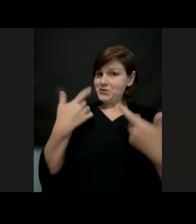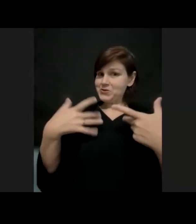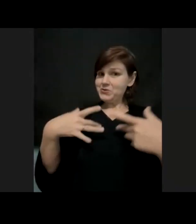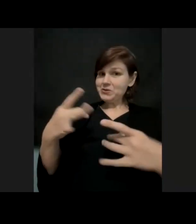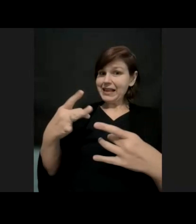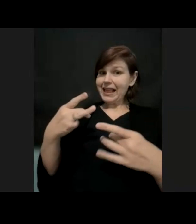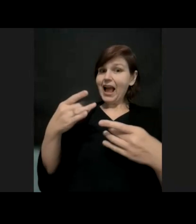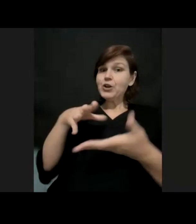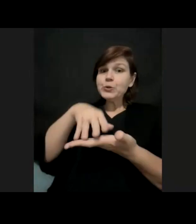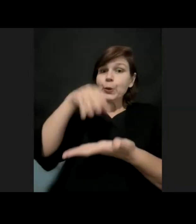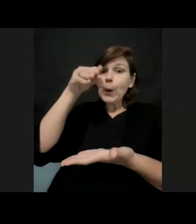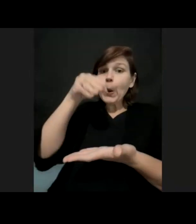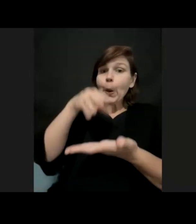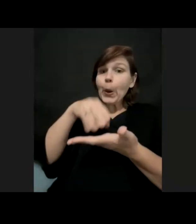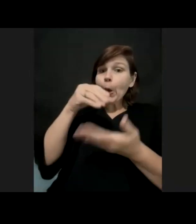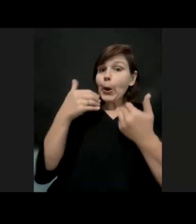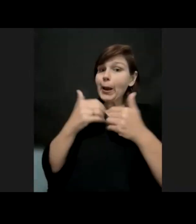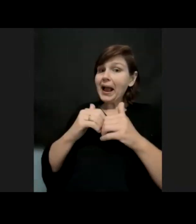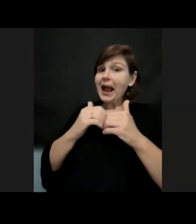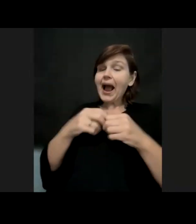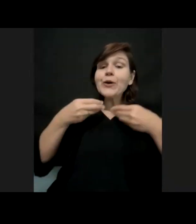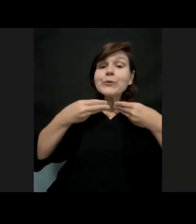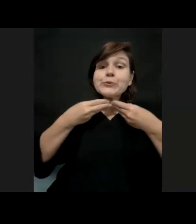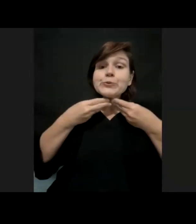It's sure to cheer you up,” said Fabby.